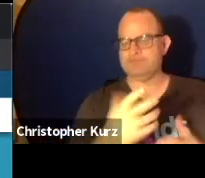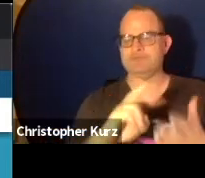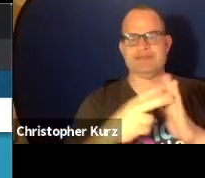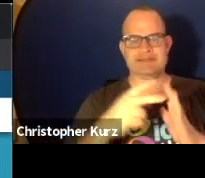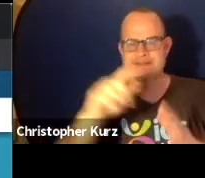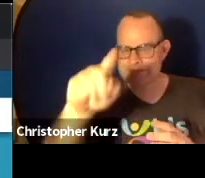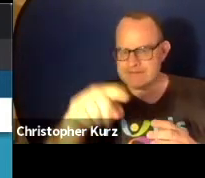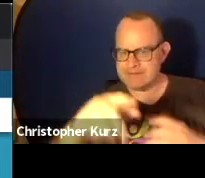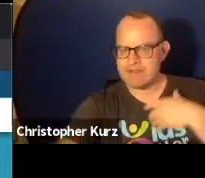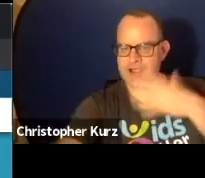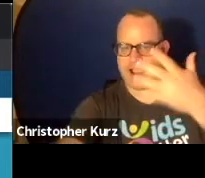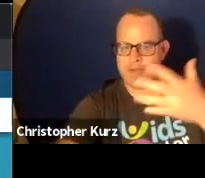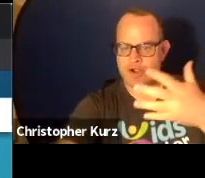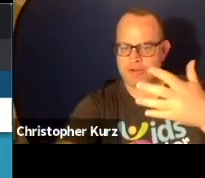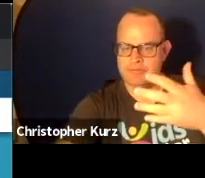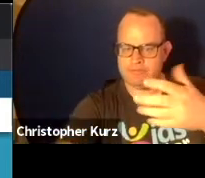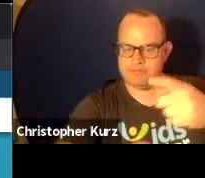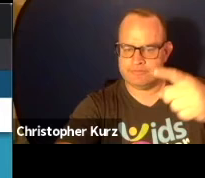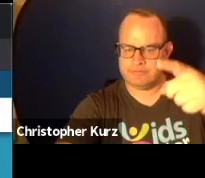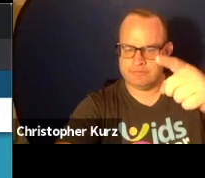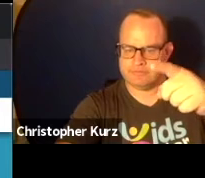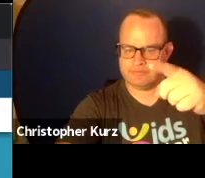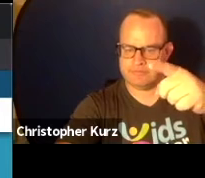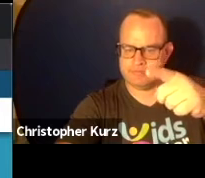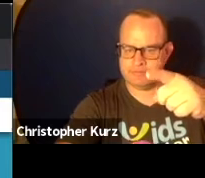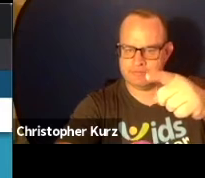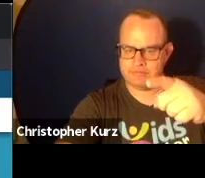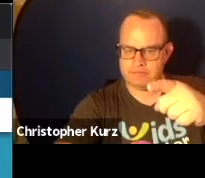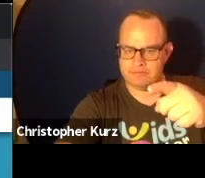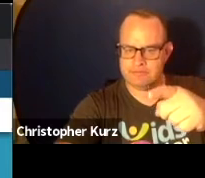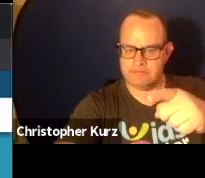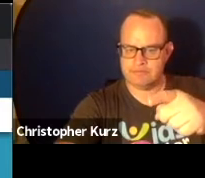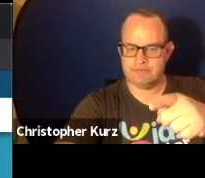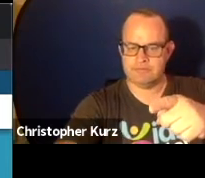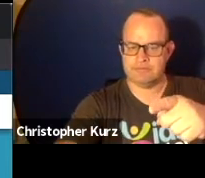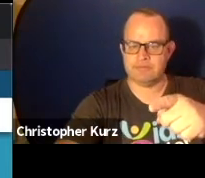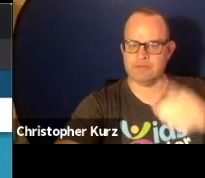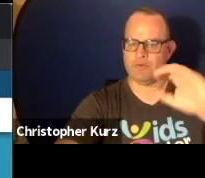know that the sign for "equals" looks different. So if you look down the